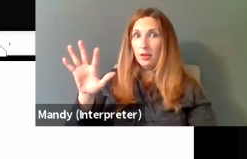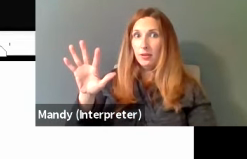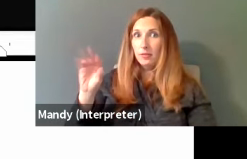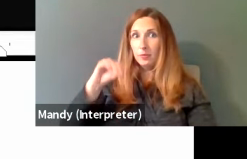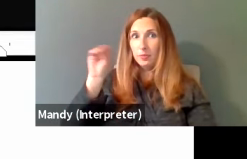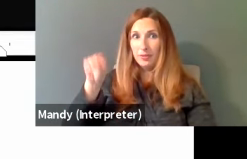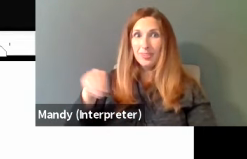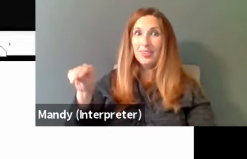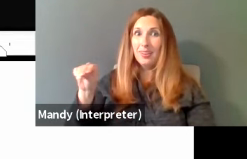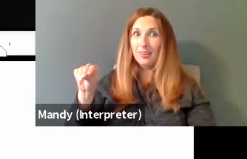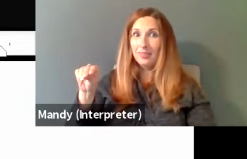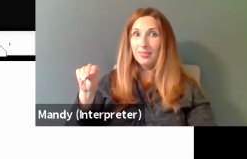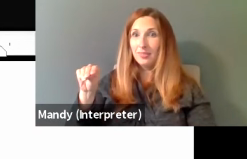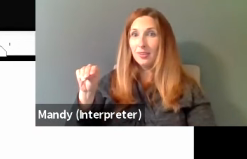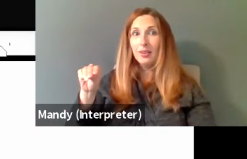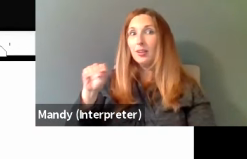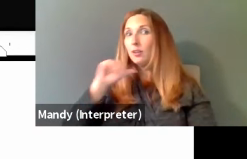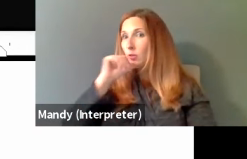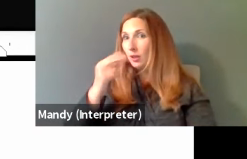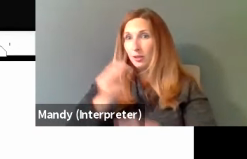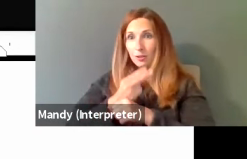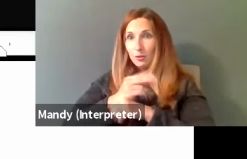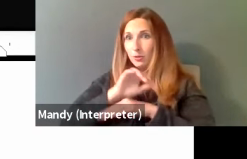This is old data, do not use English in their home.